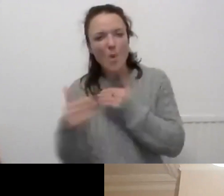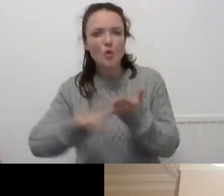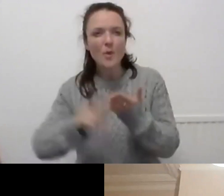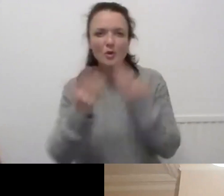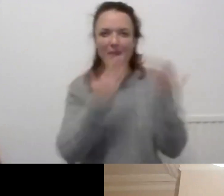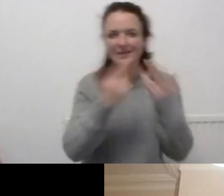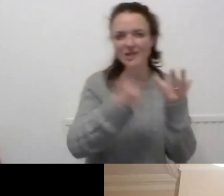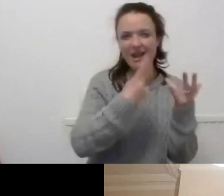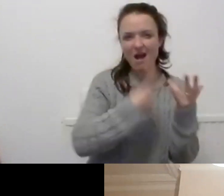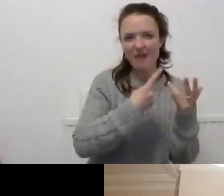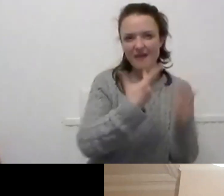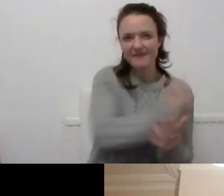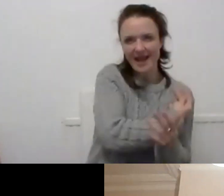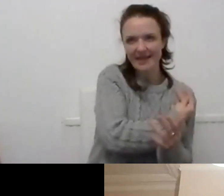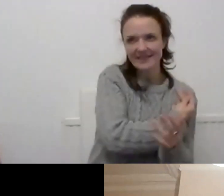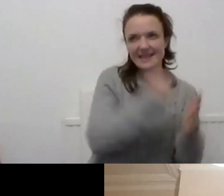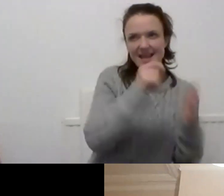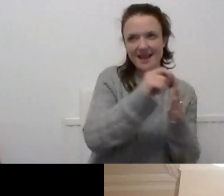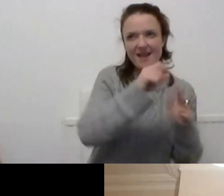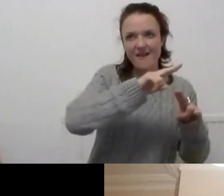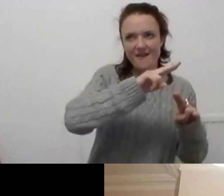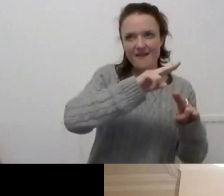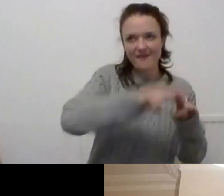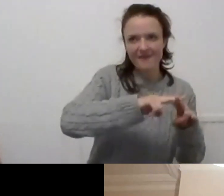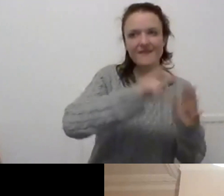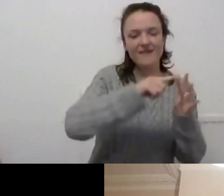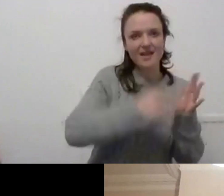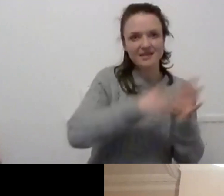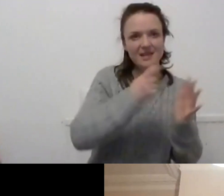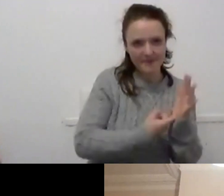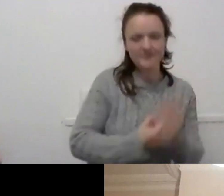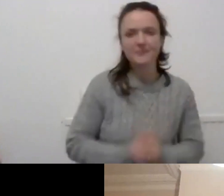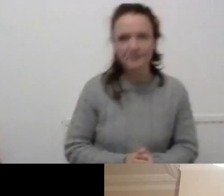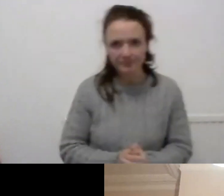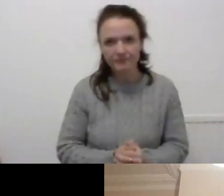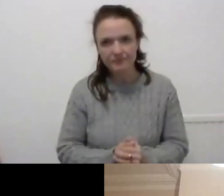And then of course, we have the maxpass vaccination center opening in Aston gate